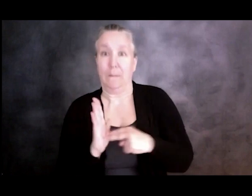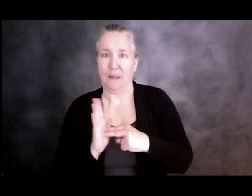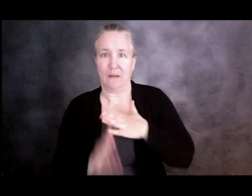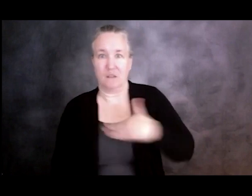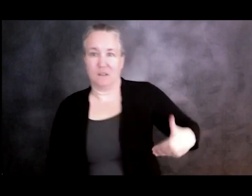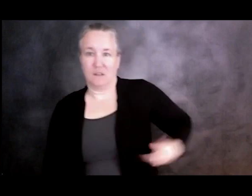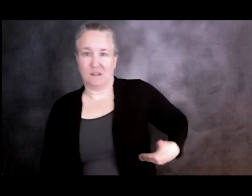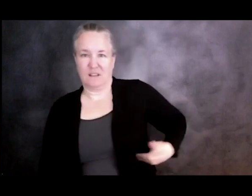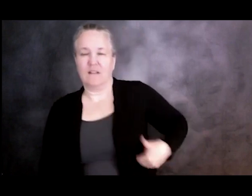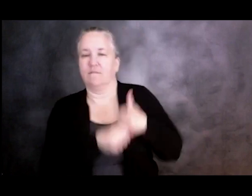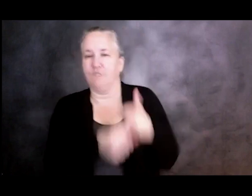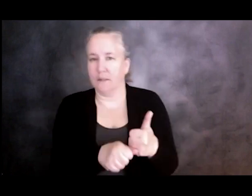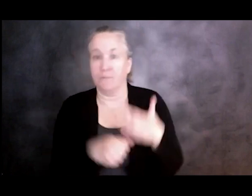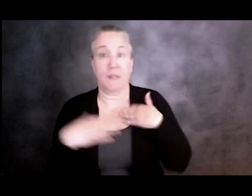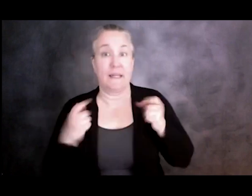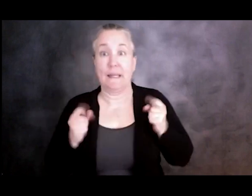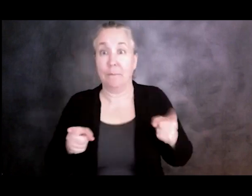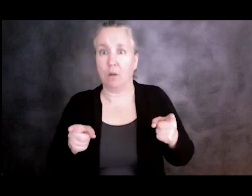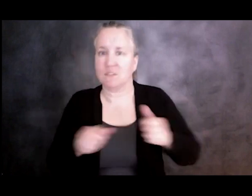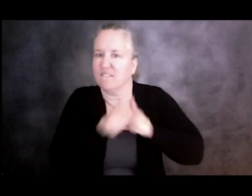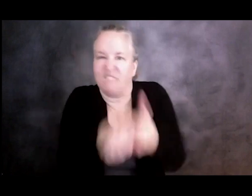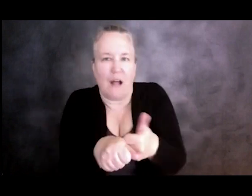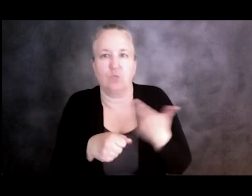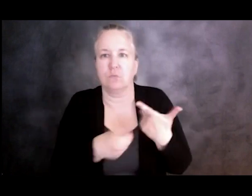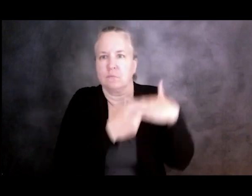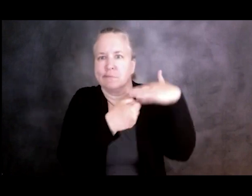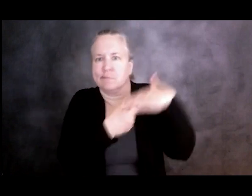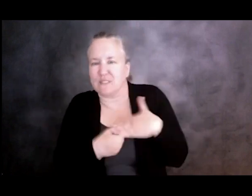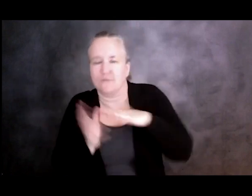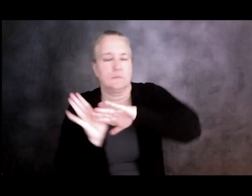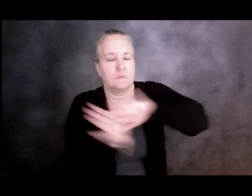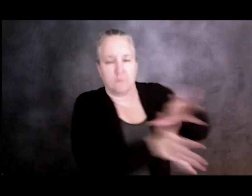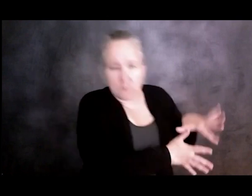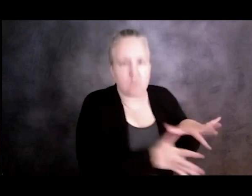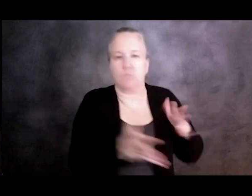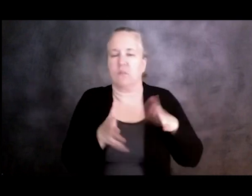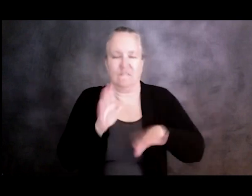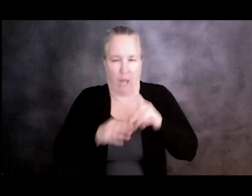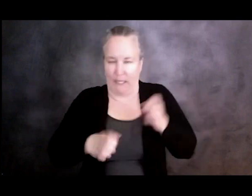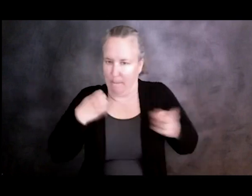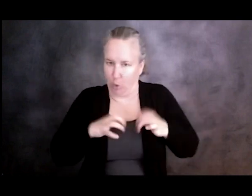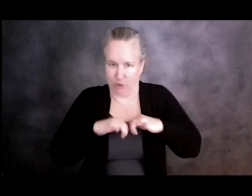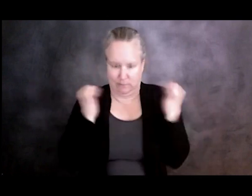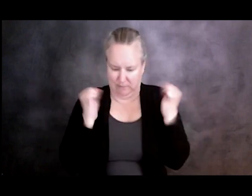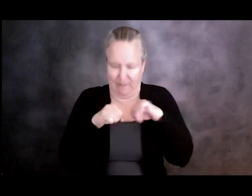giving in to impulse, breaking through the repression, and finding the emotion in the writing.